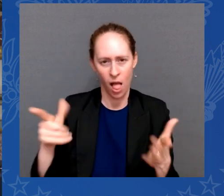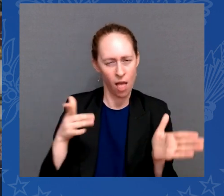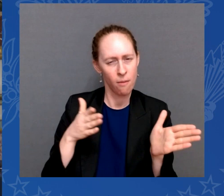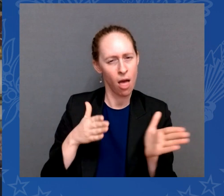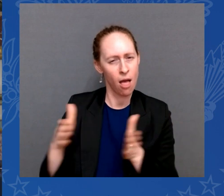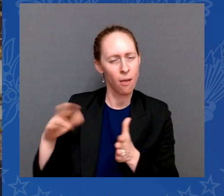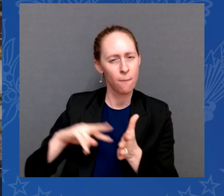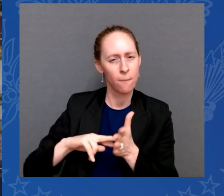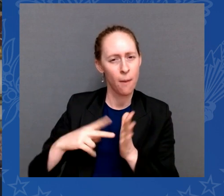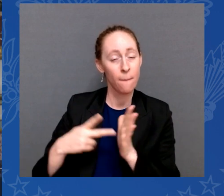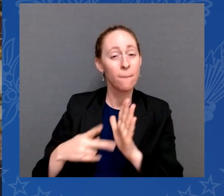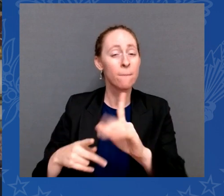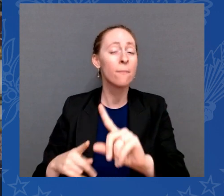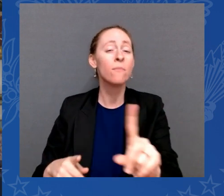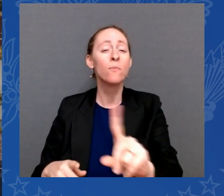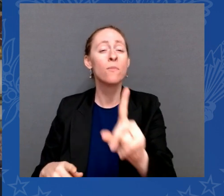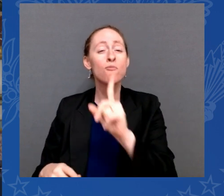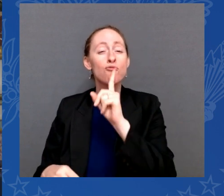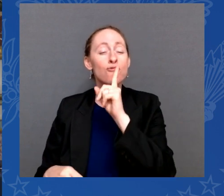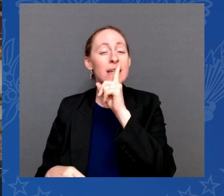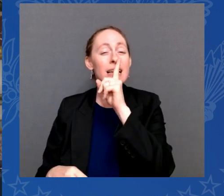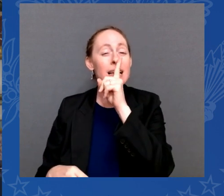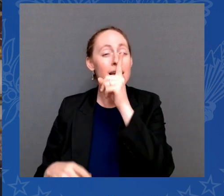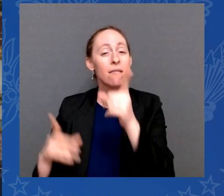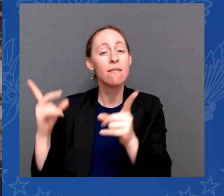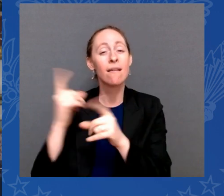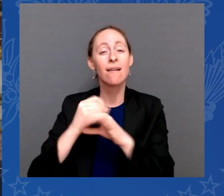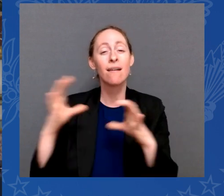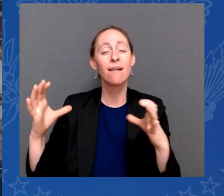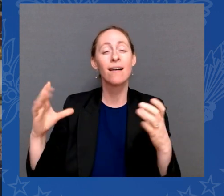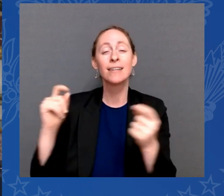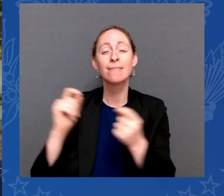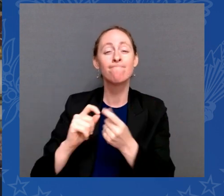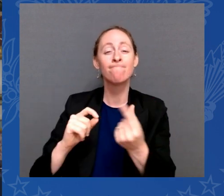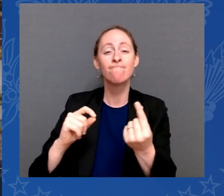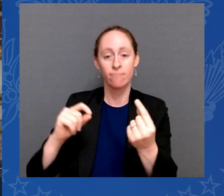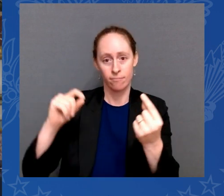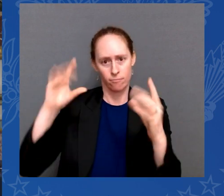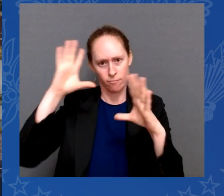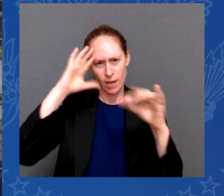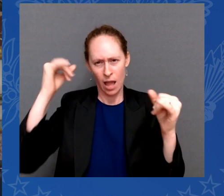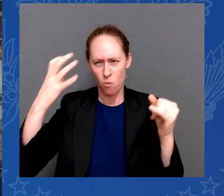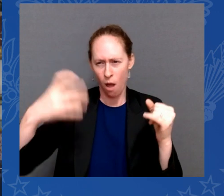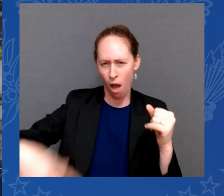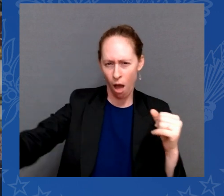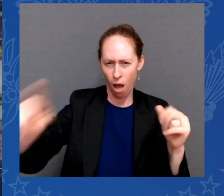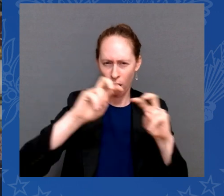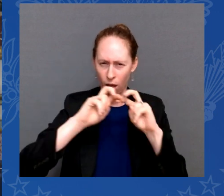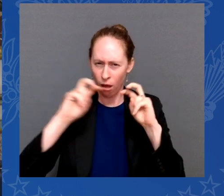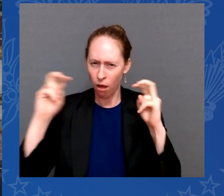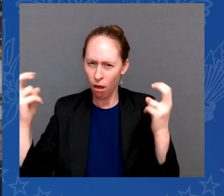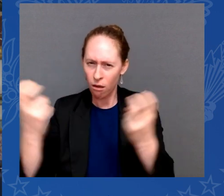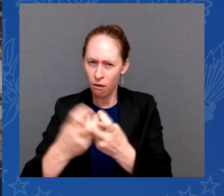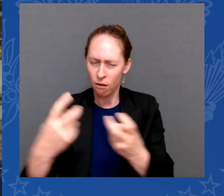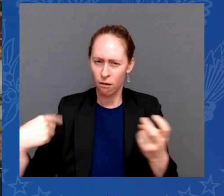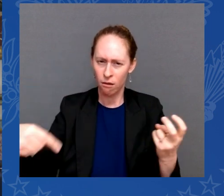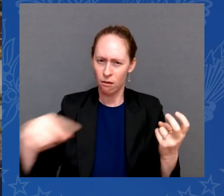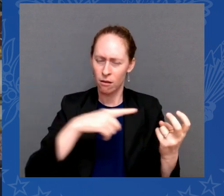the leadership of the President's Cabinet and all of us at this table is critically necessary at this moment. So, with that, I thank everyone for being here.